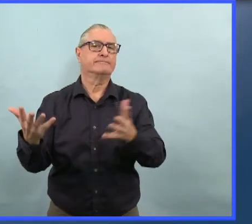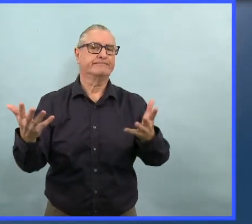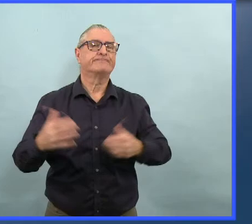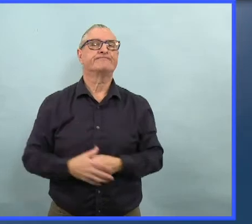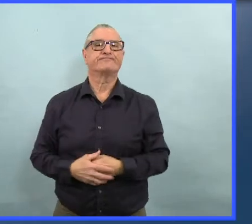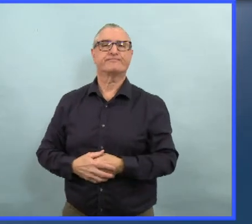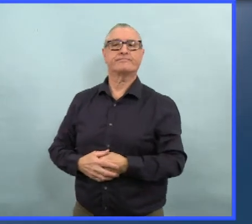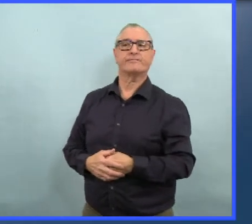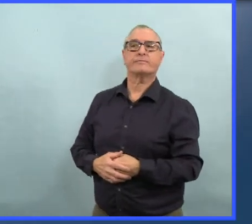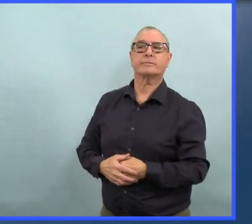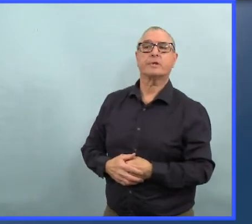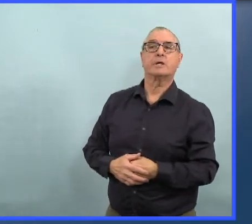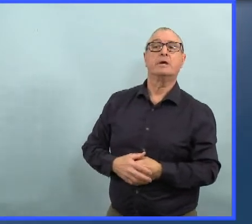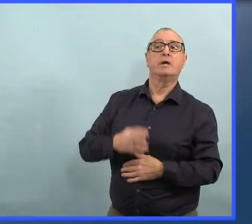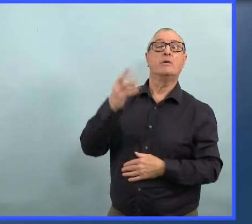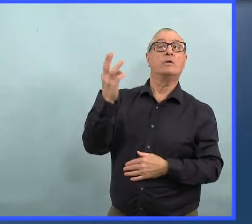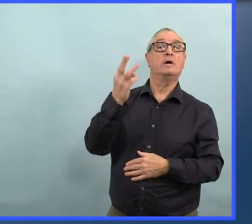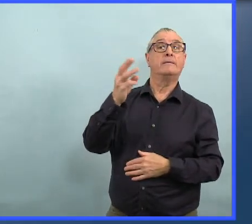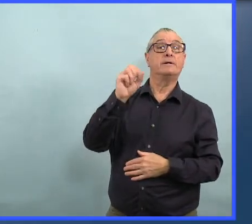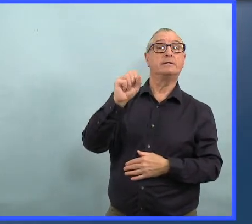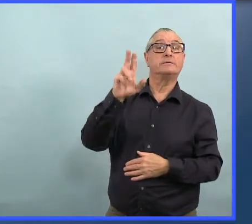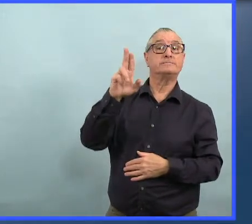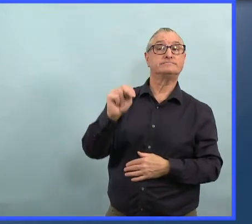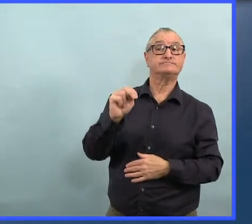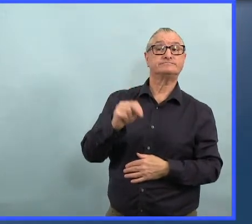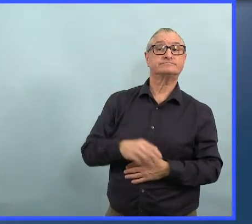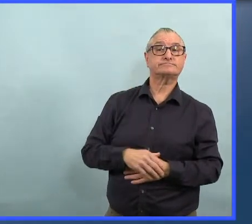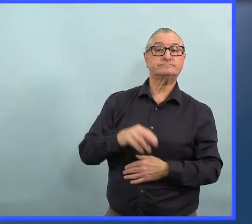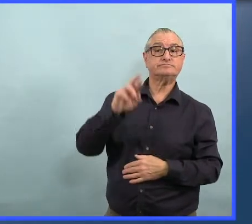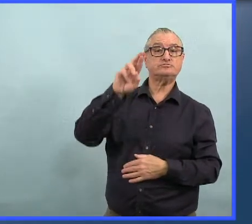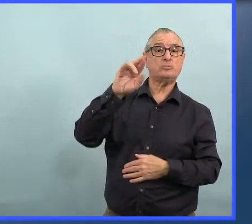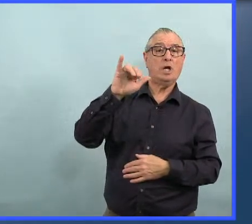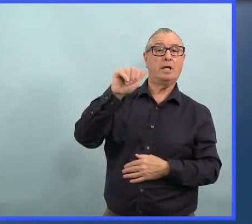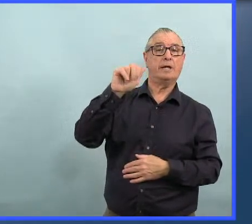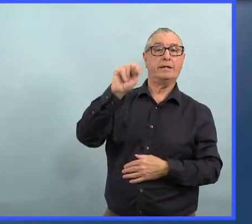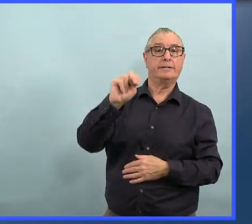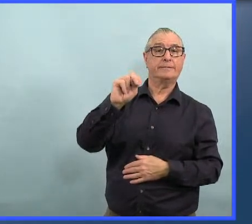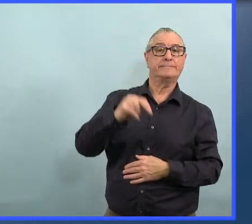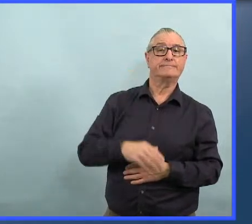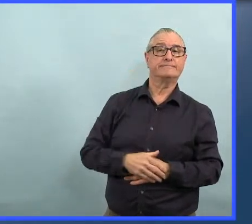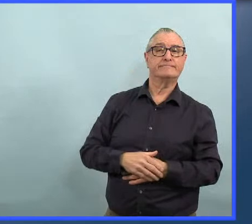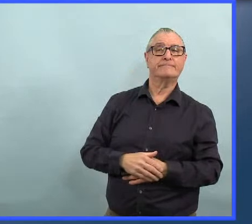hi this question for uh dr rusin i guess just in terms of restrictions which way is the